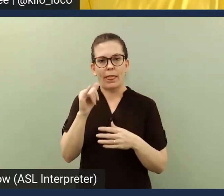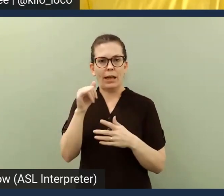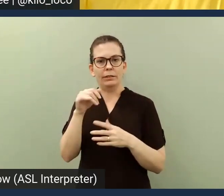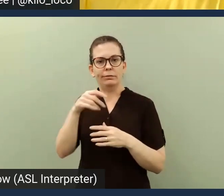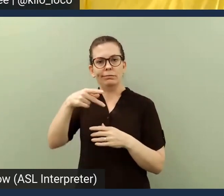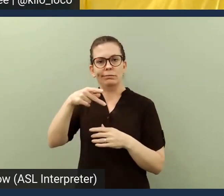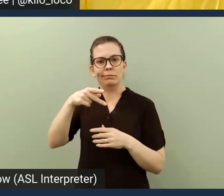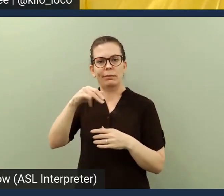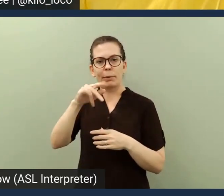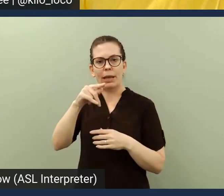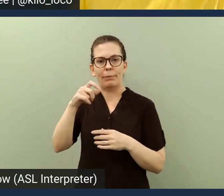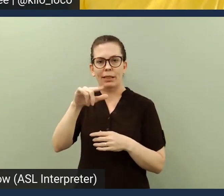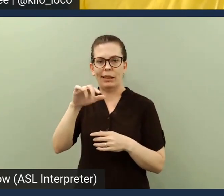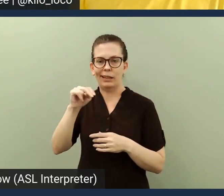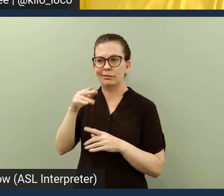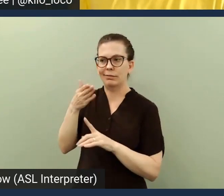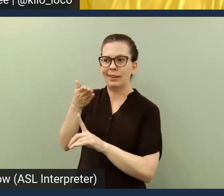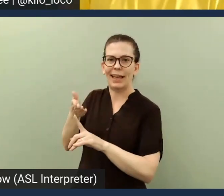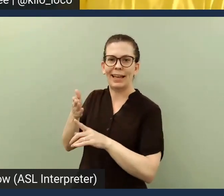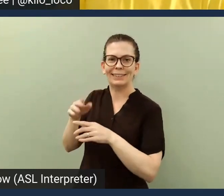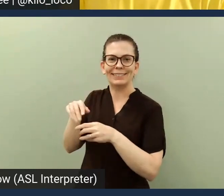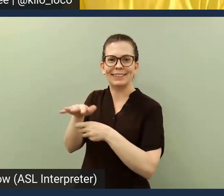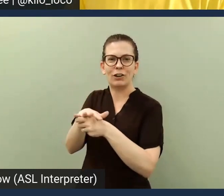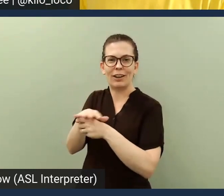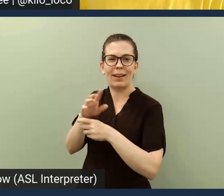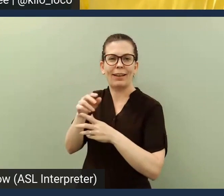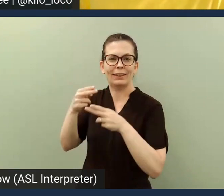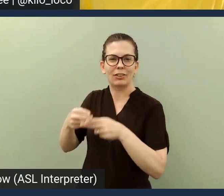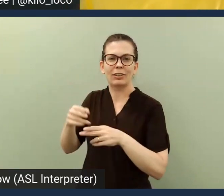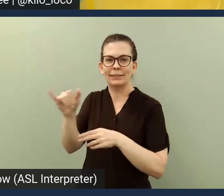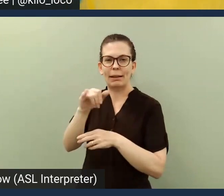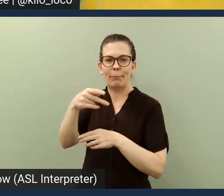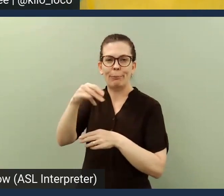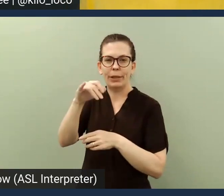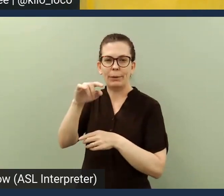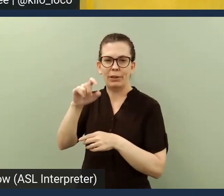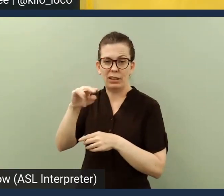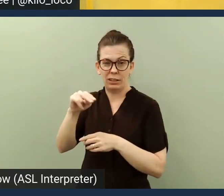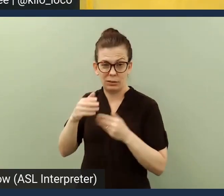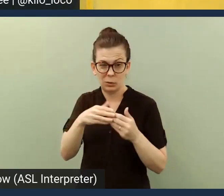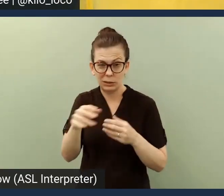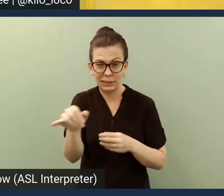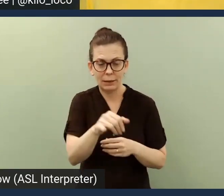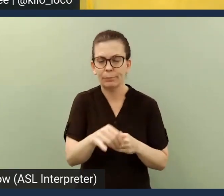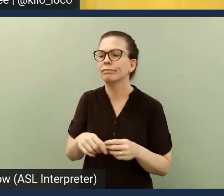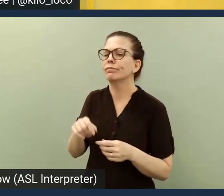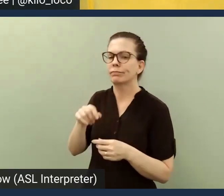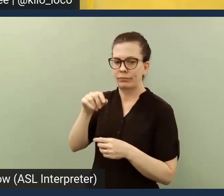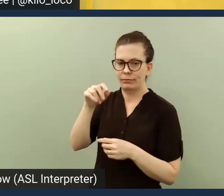they call 'em pipelines there too, so is that kinda similar? Exactly, it's very similar,